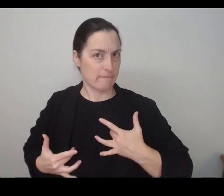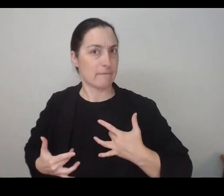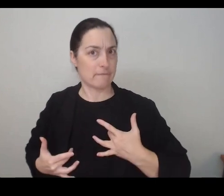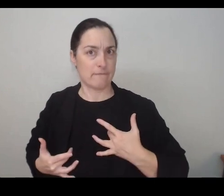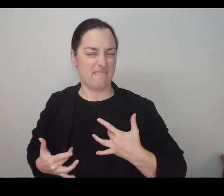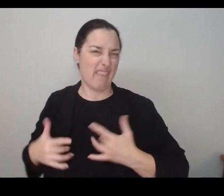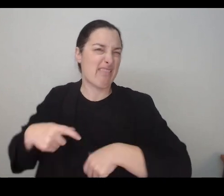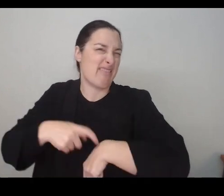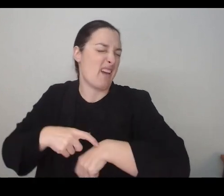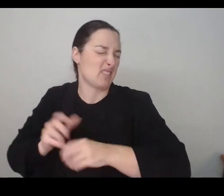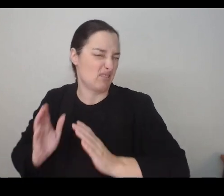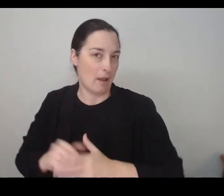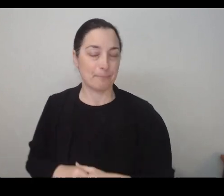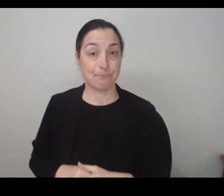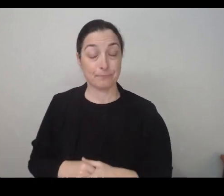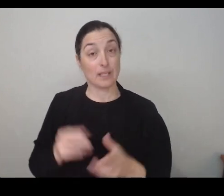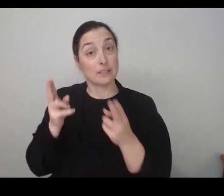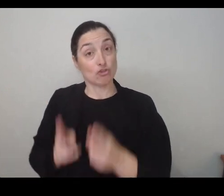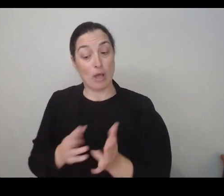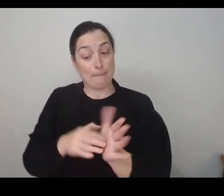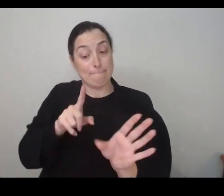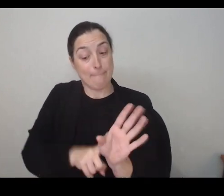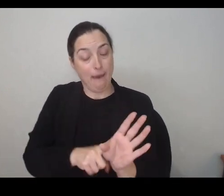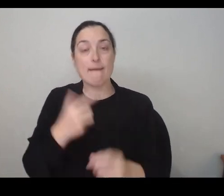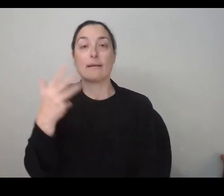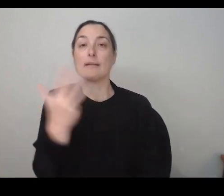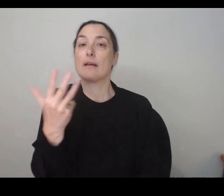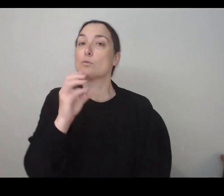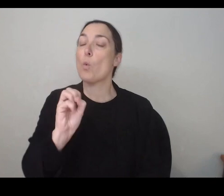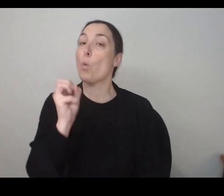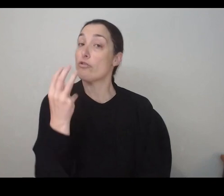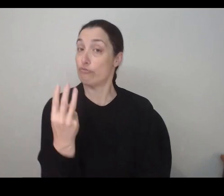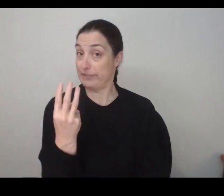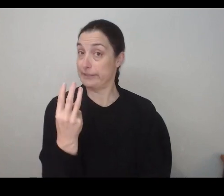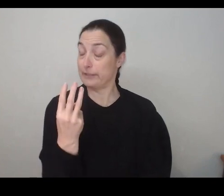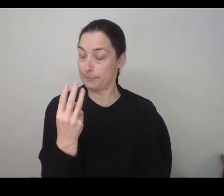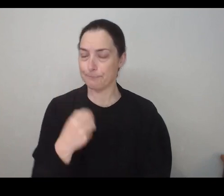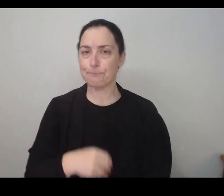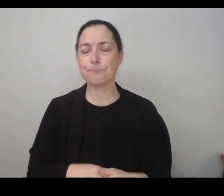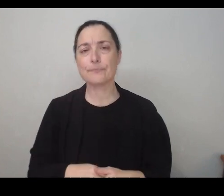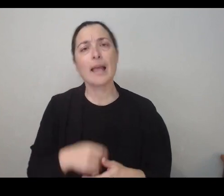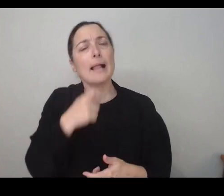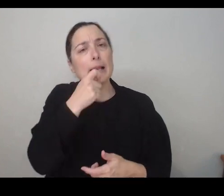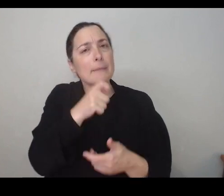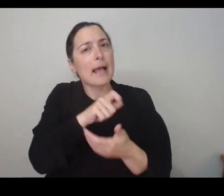He died in May, 1903, and soon after young sailor,